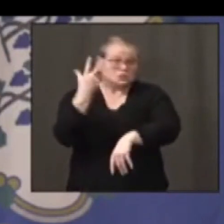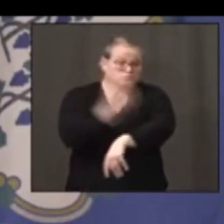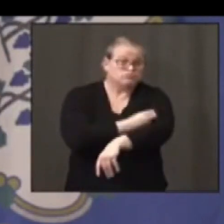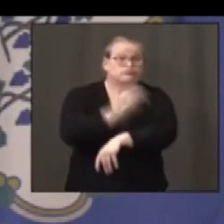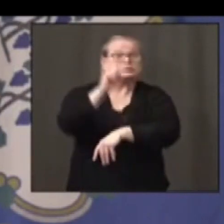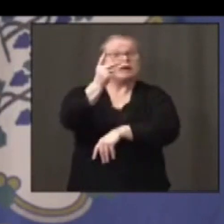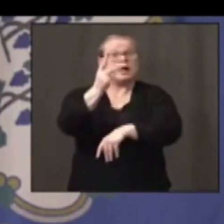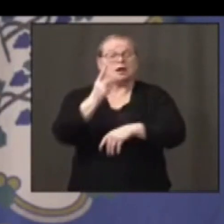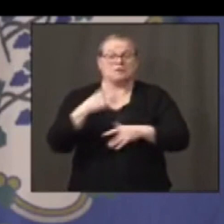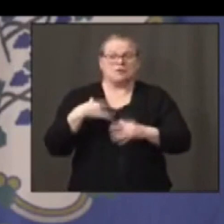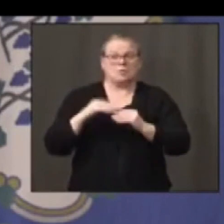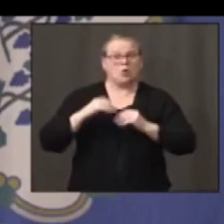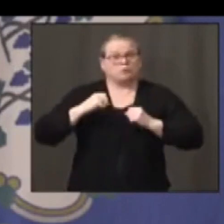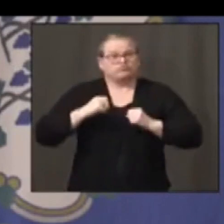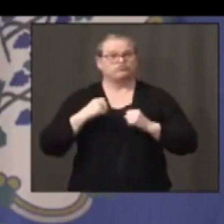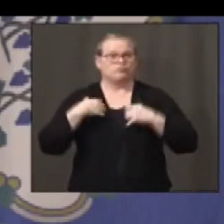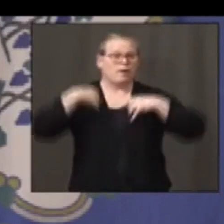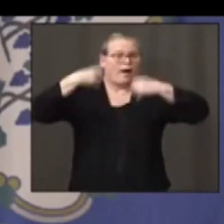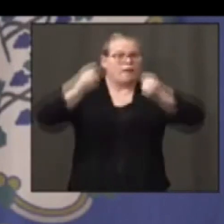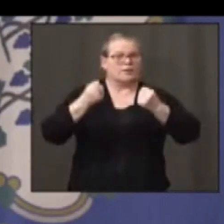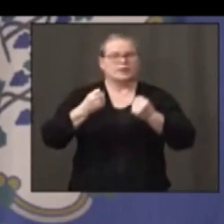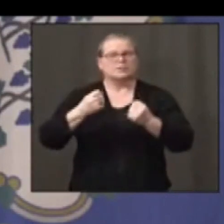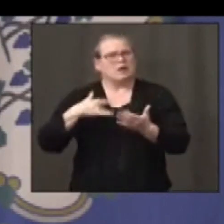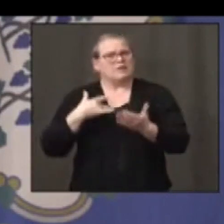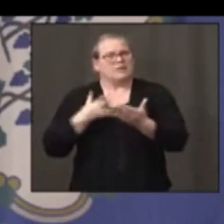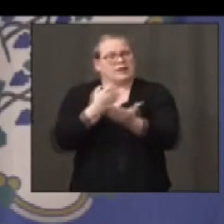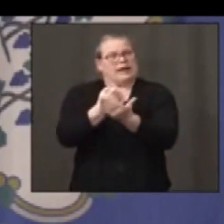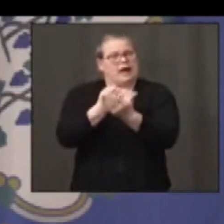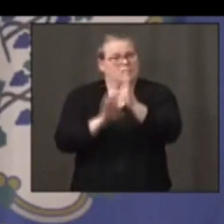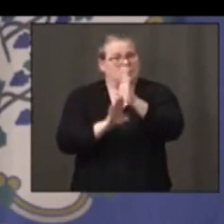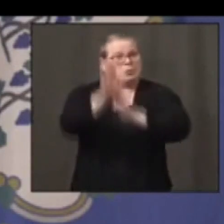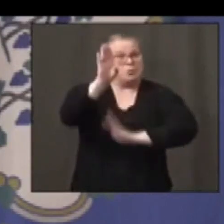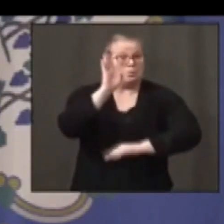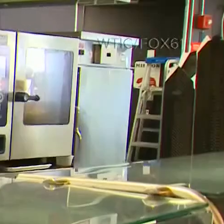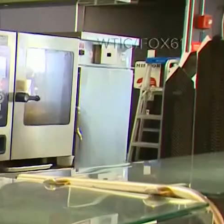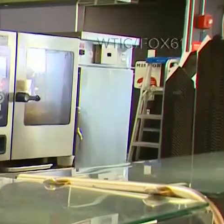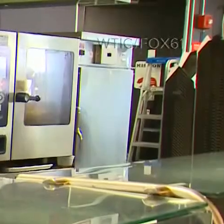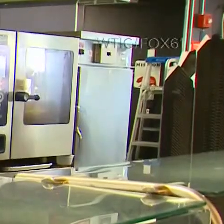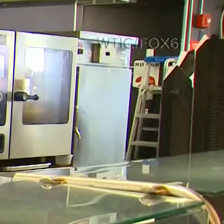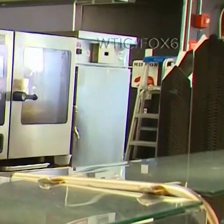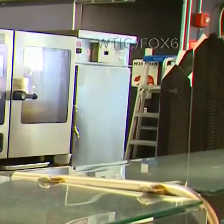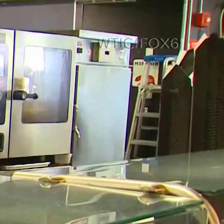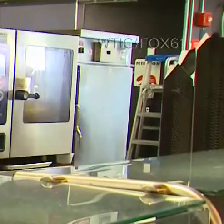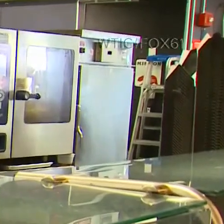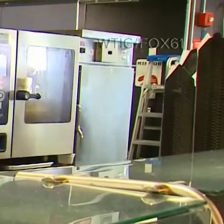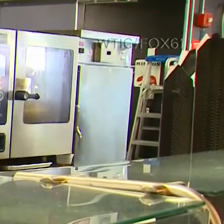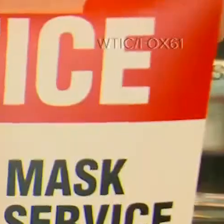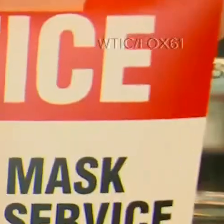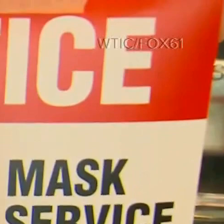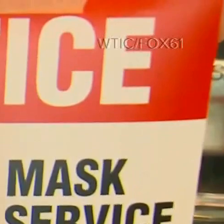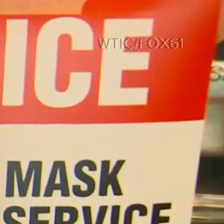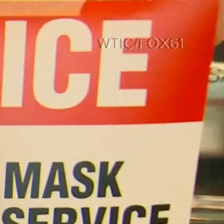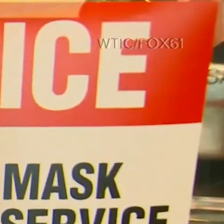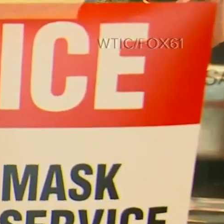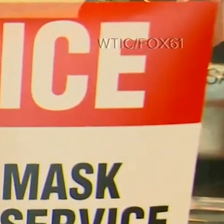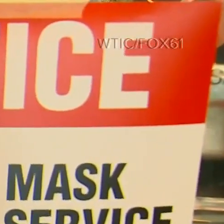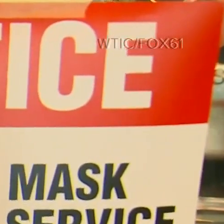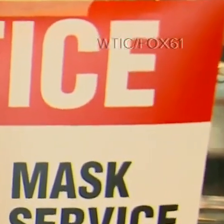SUBSTANTIAL NUR PEO SUBSTANTIAL NUR PEO W SUBSTANTIAL NUR PEO W HAVE SUBSTANTIAL NUR PEO W HAVE BEEN SUBSTANTIAL NUR PEO W HAVE BEEN VACCINATED, SUBSTANTIAL NUR PEO W HAVE BEEN VACCINATED, A W HAVE BEEN VACCINATED, A W HAVE BEEN VACCINATED, A MILLION W HAVE BEEN VACCINATED, A MILLION PEOPLE W HAVE BEEN VACCINATED, A MILLION PEOPLE VACCINATED MILLION PEOPLE VACCINATED MILLION PEOPLE VACCINATED TWICE. TWICE. TWICE. COME TWICE. COME MARCH. COME MARCH. COME MARCH. I COME MARCH. I THINK COME MARCH. I THINK PEOPLE COME MARCH. I THINK PEOPLE ARE COME MARCH. I THINK PEOPLE ARE GOING COME MARCH. I THINK PEOPLE ARE GOING TO I THINK PEOPLE ARE GOING TO I THINK PEOPLE ARE GOING TO BUILD I THINK PEOPLE ARE GOING TO BUILD CONFIDENCE. BUILD CONFIDENCE. BUILD CONFIDENCE. WE'LL BUILD CONFIDENCE. WE'LL GET BUILD CONFIDENCE. WE'LL GET OUR BUILD CONFIDENCE. WE'LL GET OUR ECONOMY BUILD CONFIDENCE. WE'LL GET OUR ECONOMY MOVING